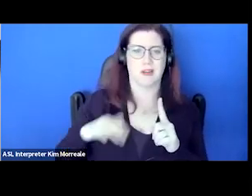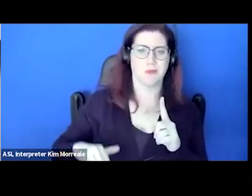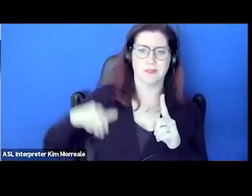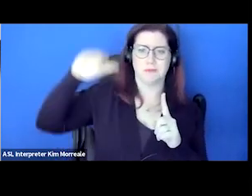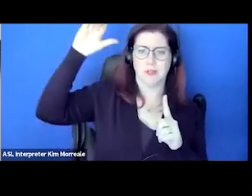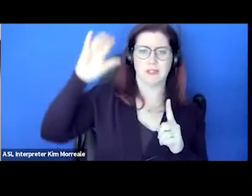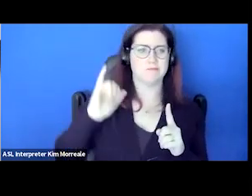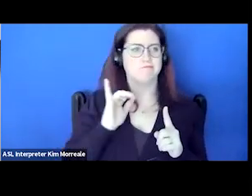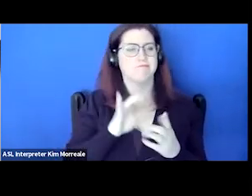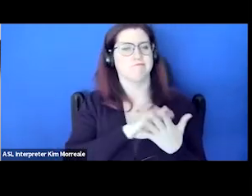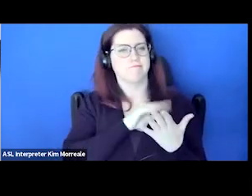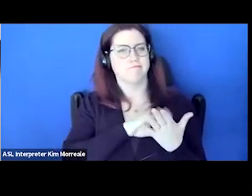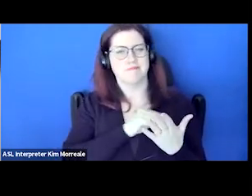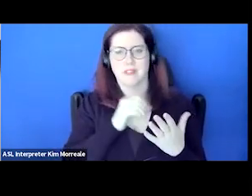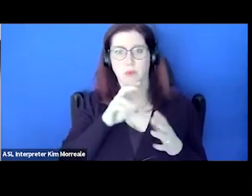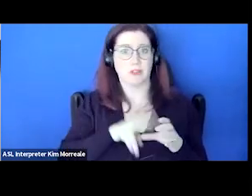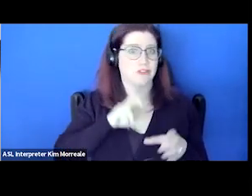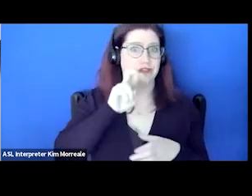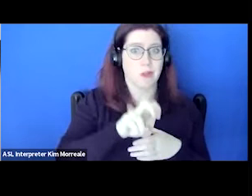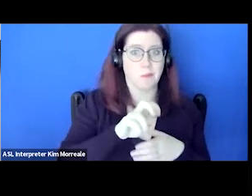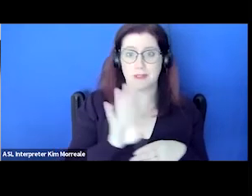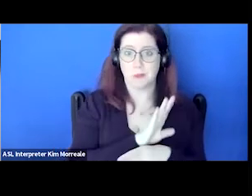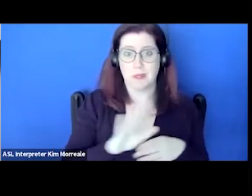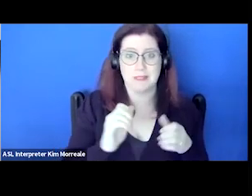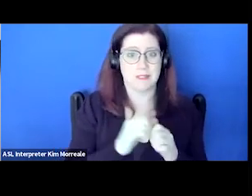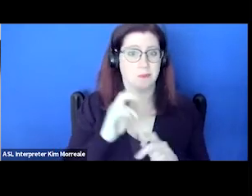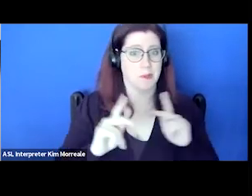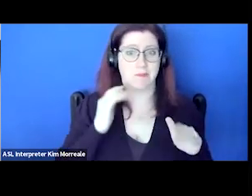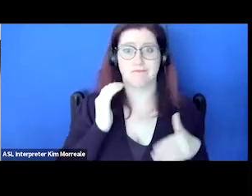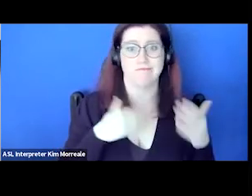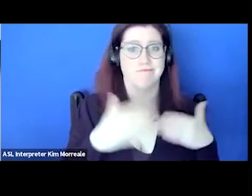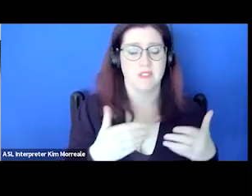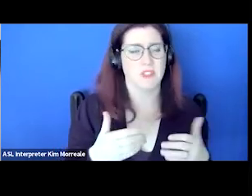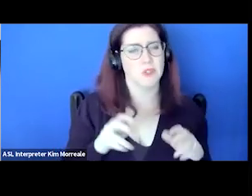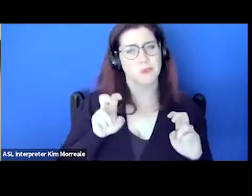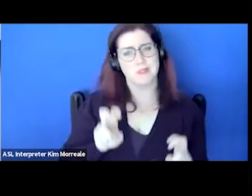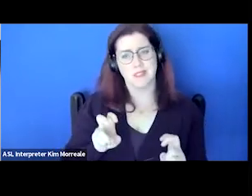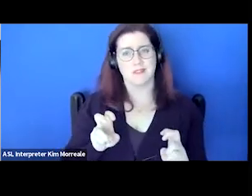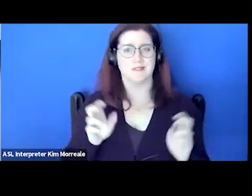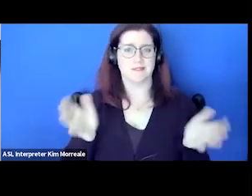You don't just jump right into business right away with people. You sit with them, you offer them food.